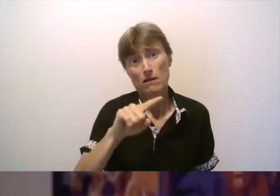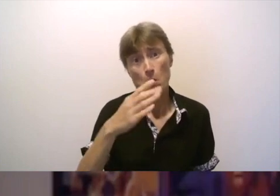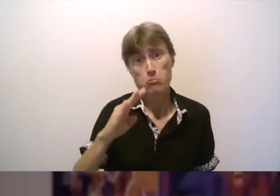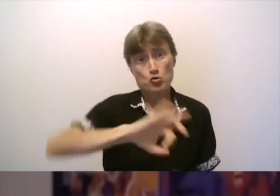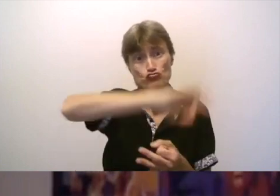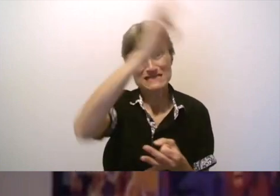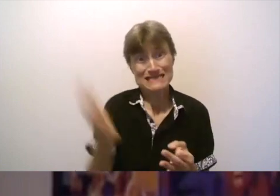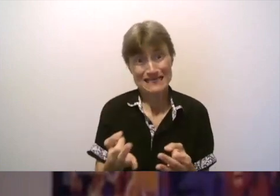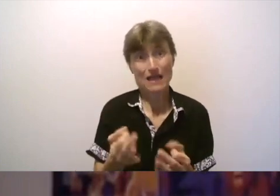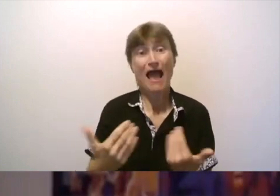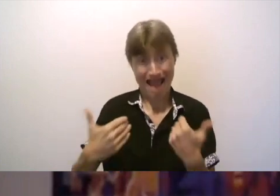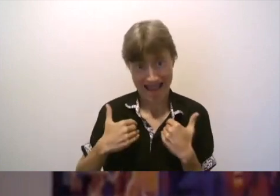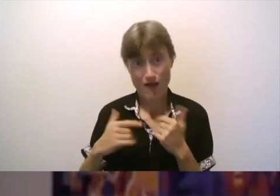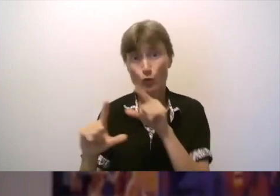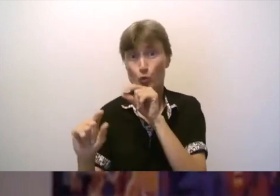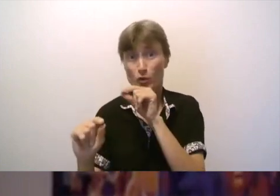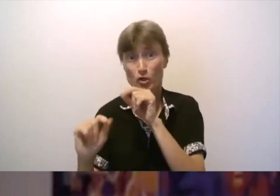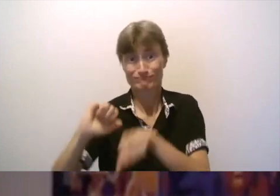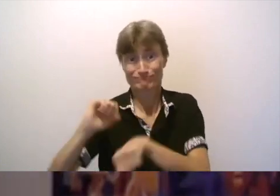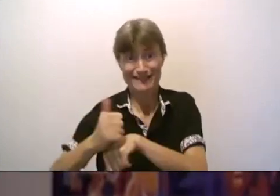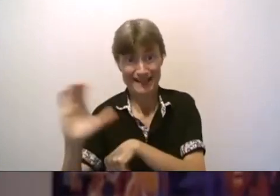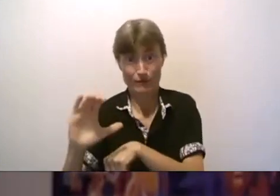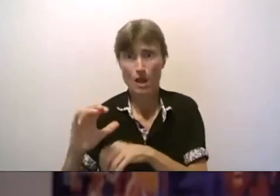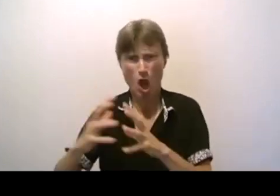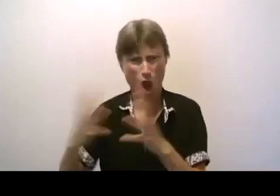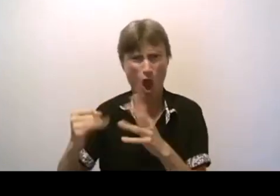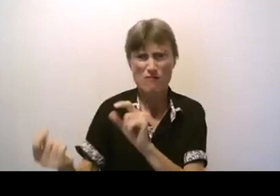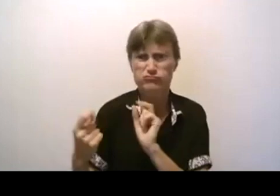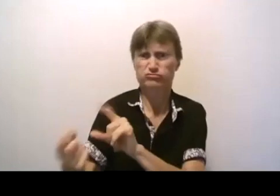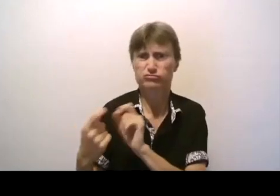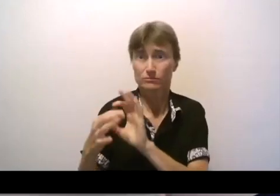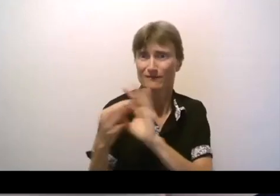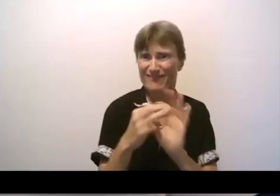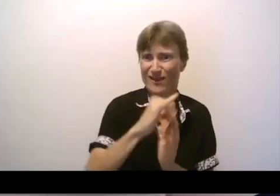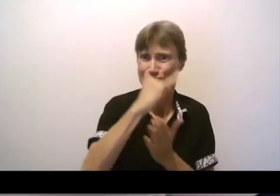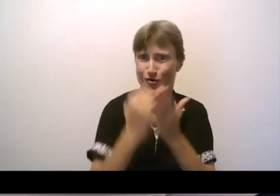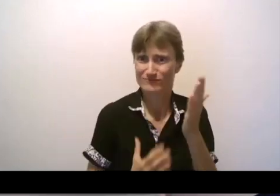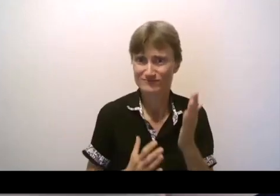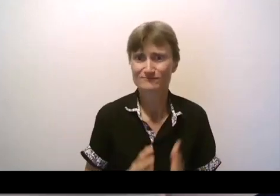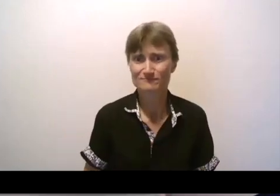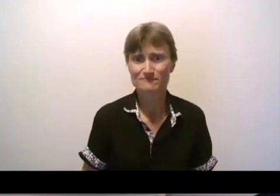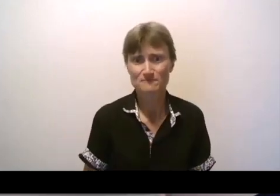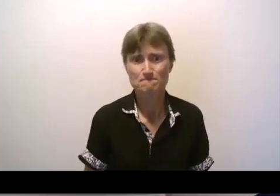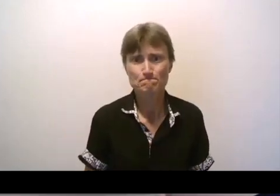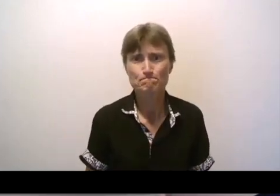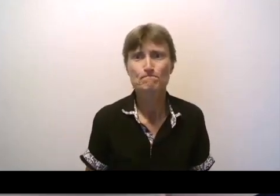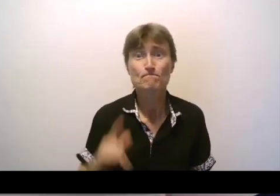anyway um all right let's hopefully crosstalk